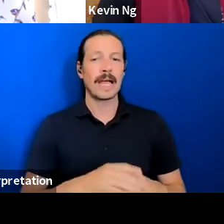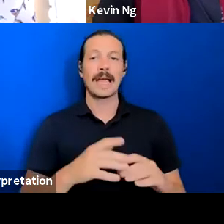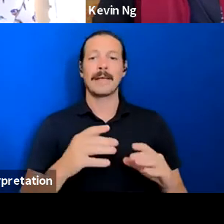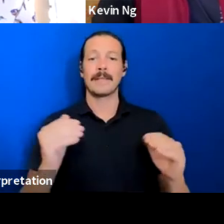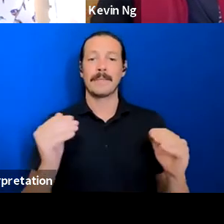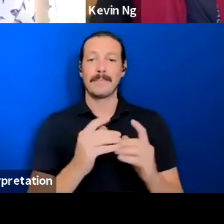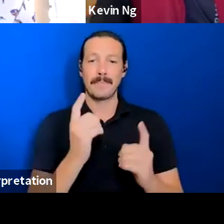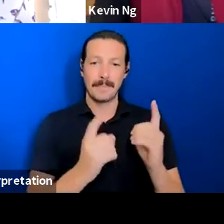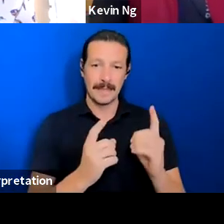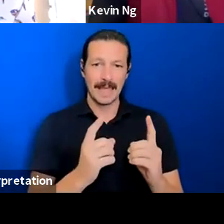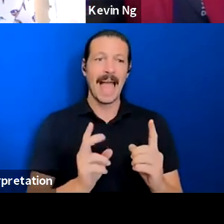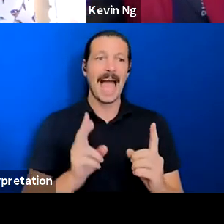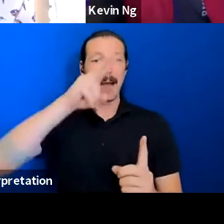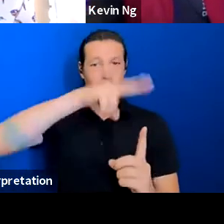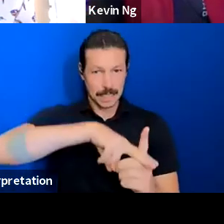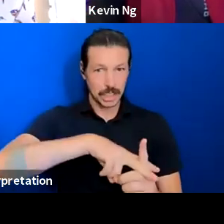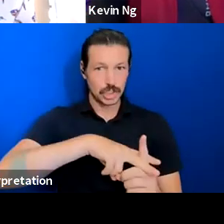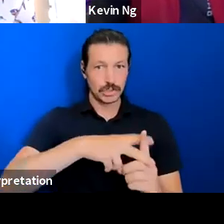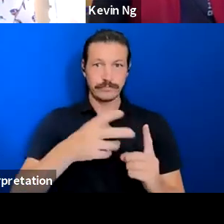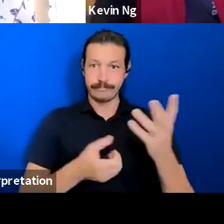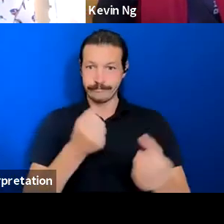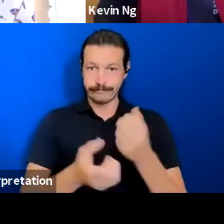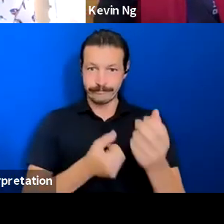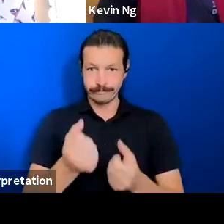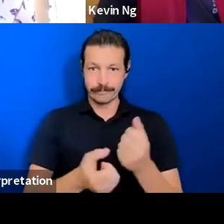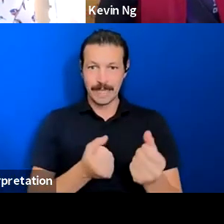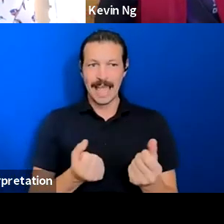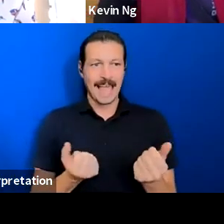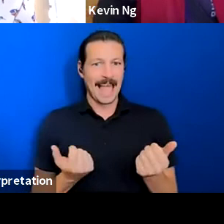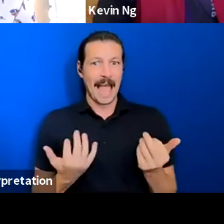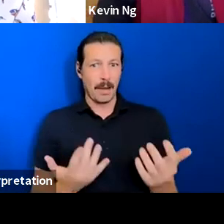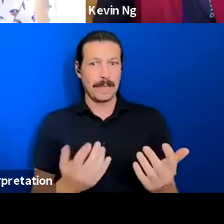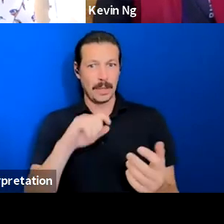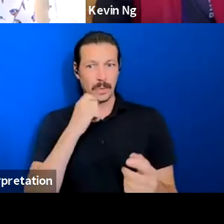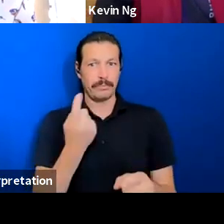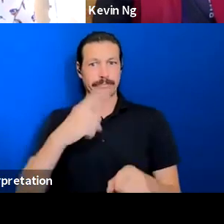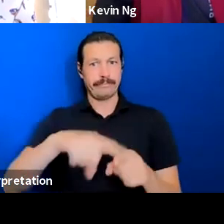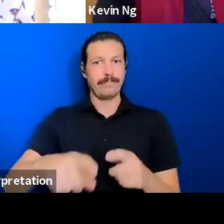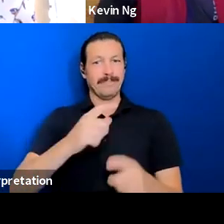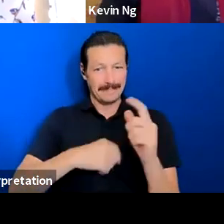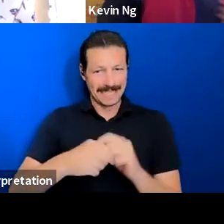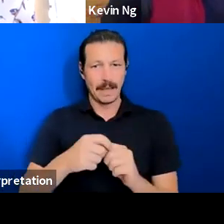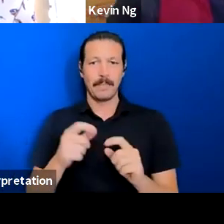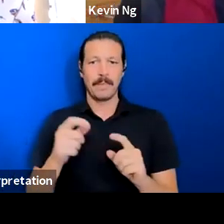the pool. Kind of depends on how many nominations we get. We've had a pool of about 700 peers for